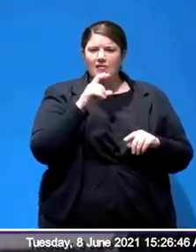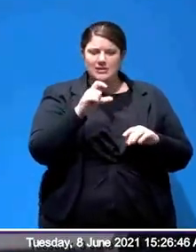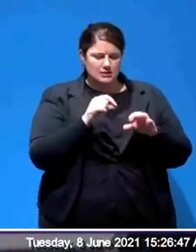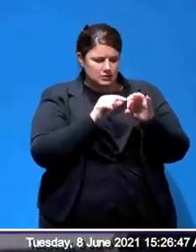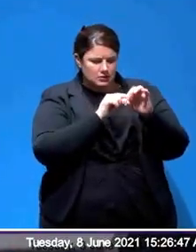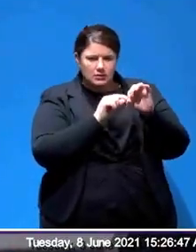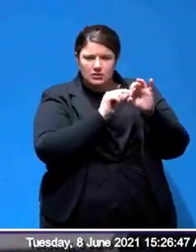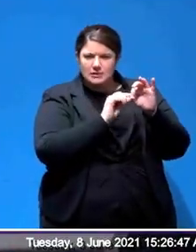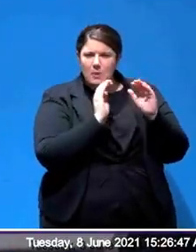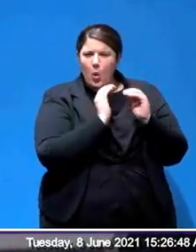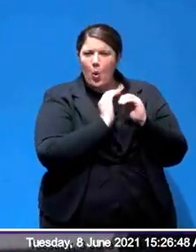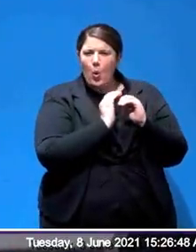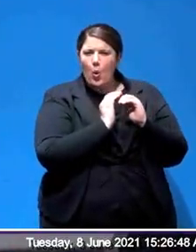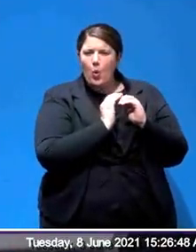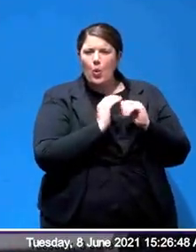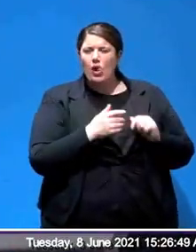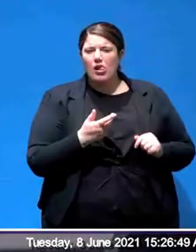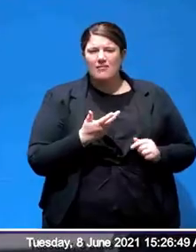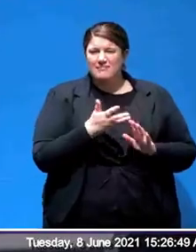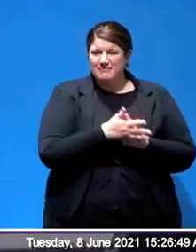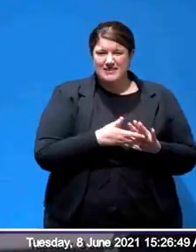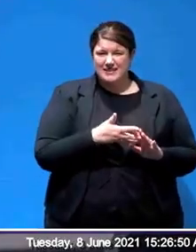suggested that it was a small bruise.